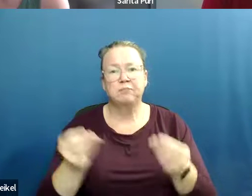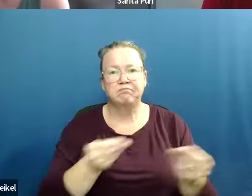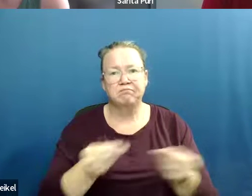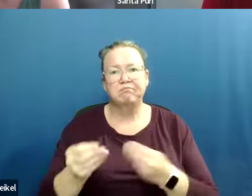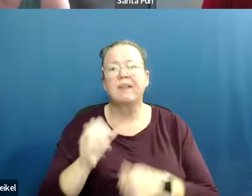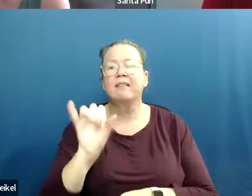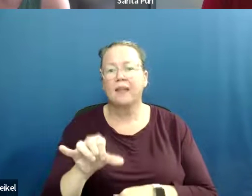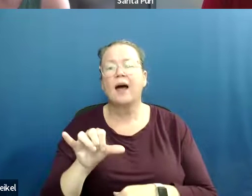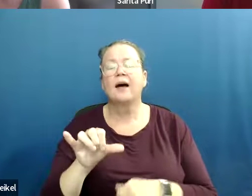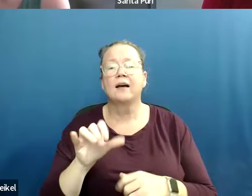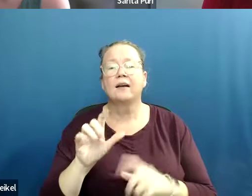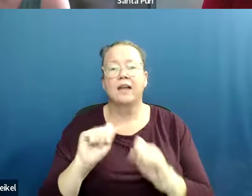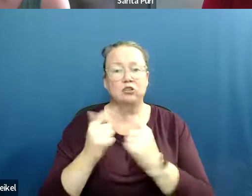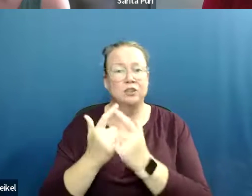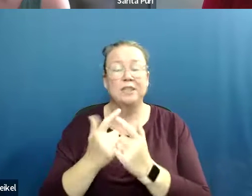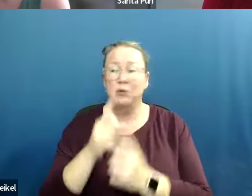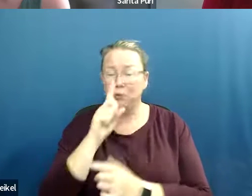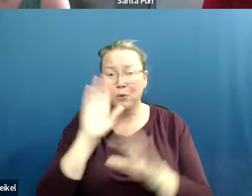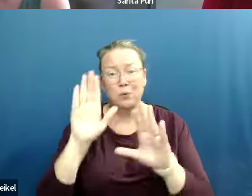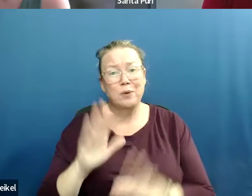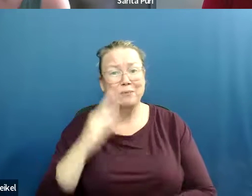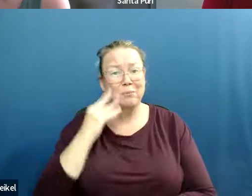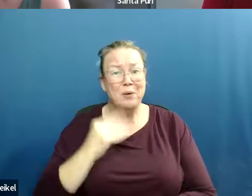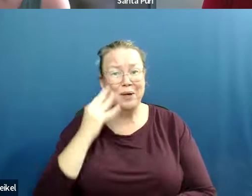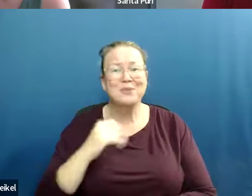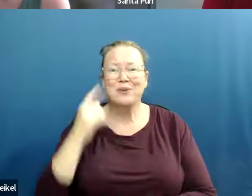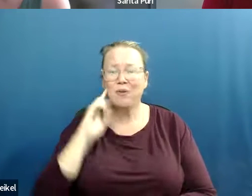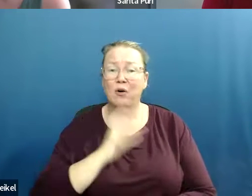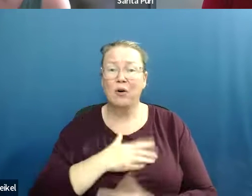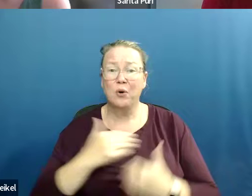Sarita Puri: intensive. And it is really great experience for our youth, because